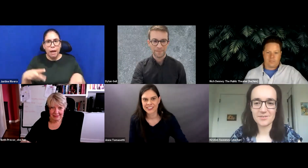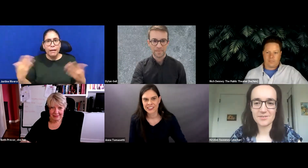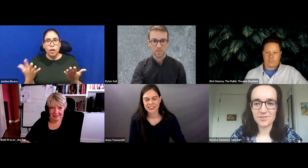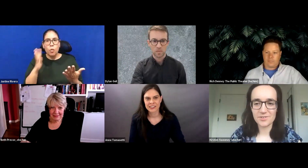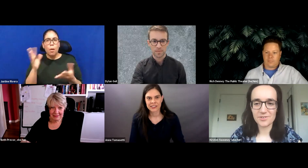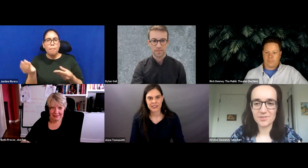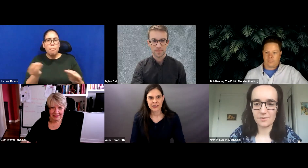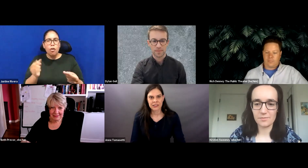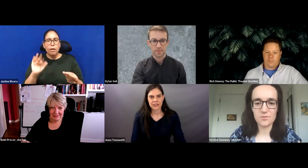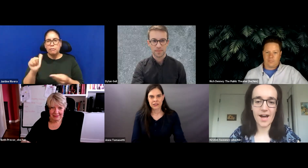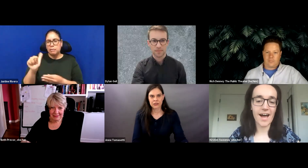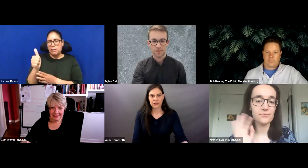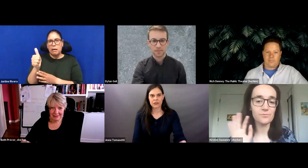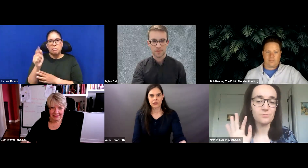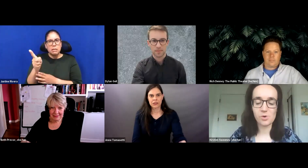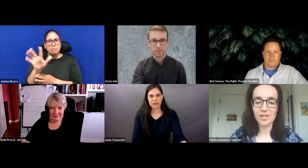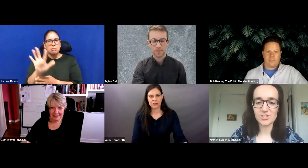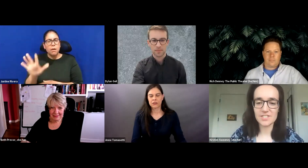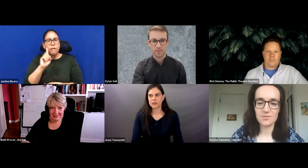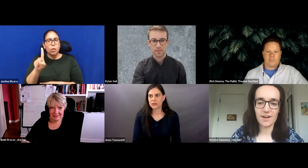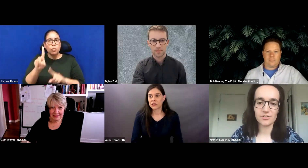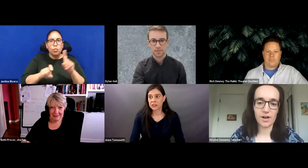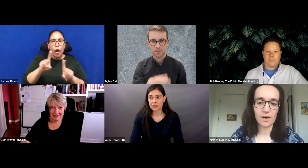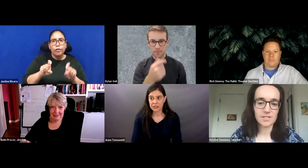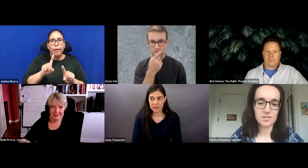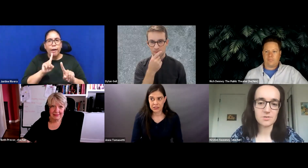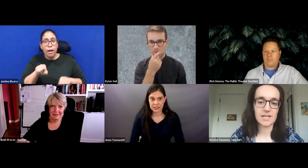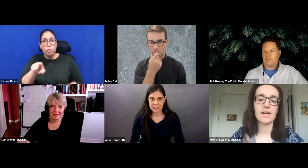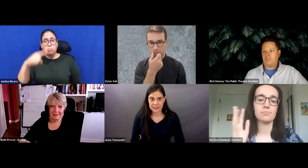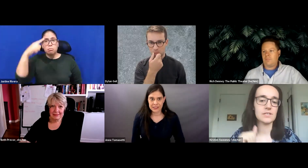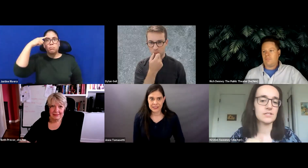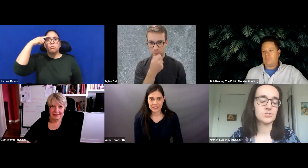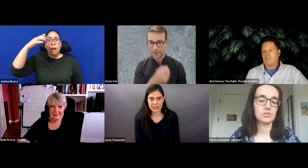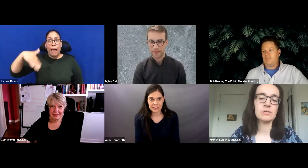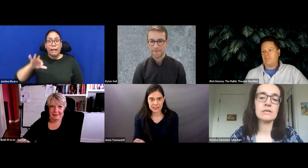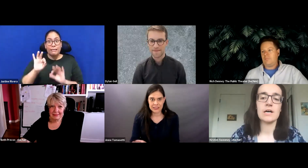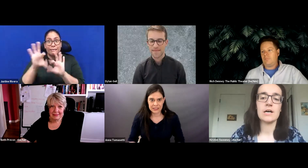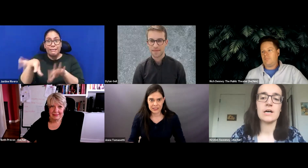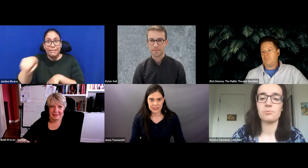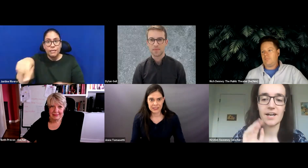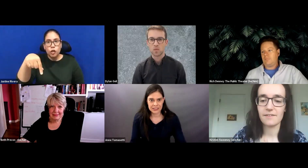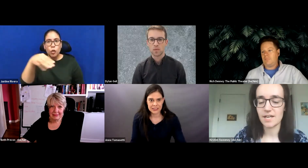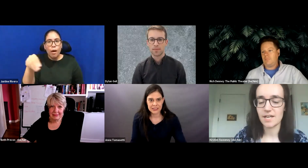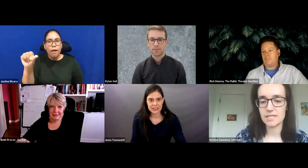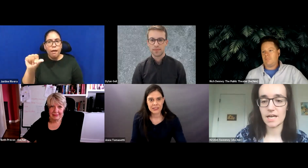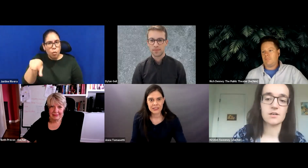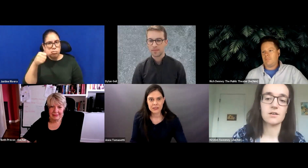or so of Q&A. If you have questions that you haven't dropped in the Q&A yet, please do. We might not have time to